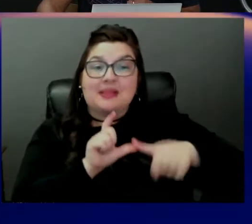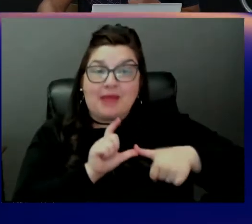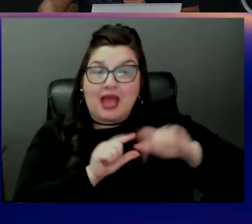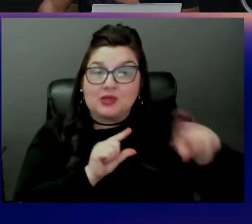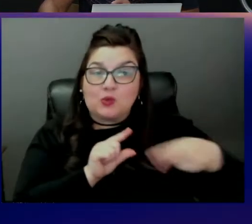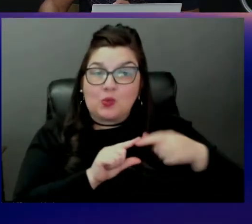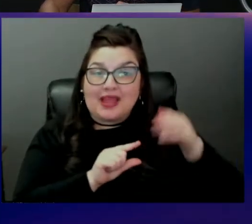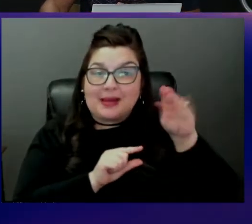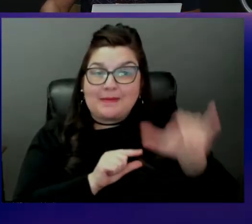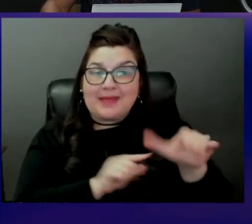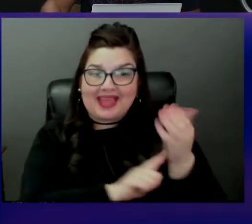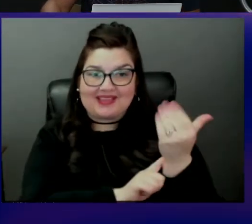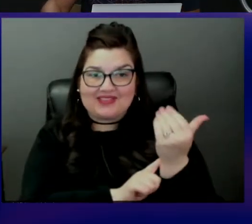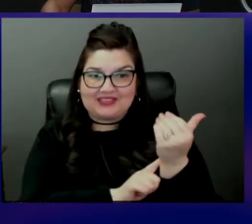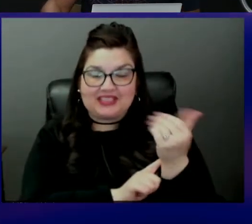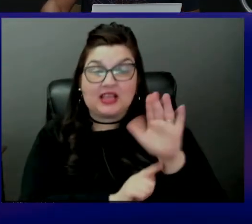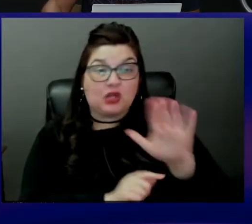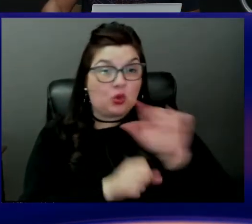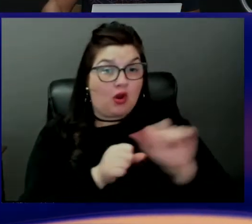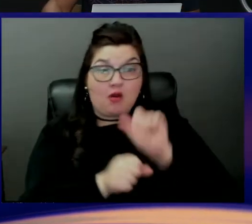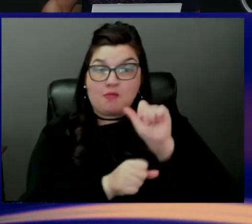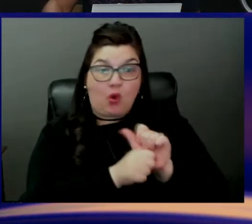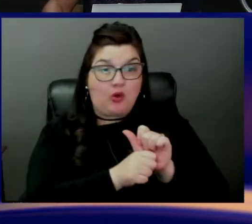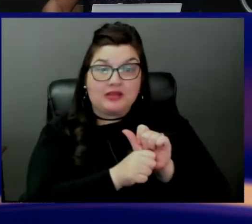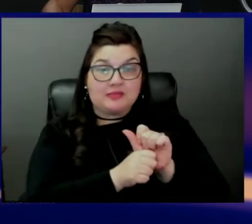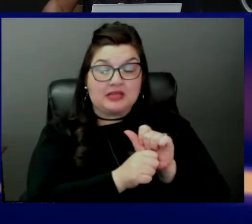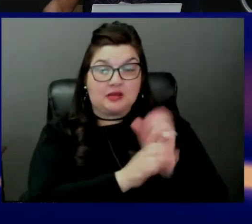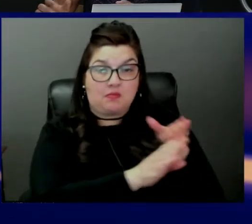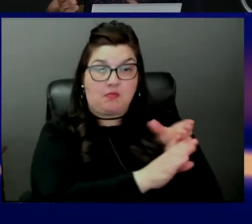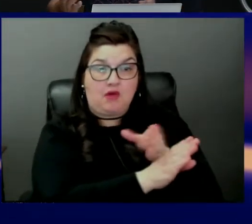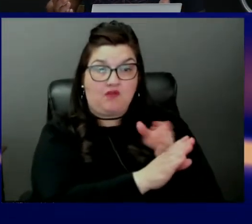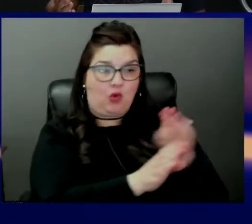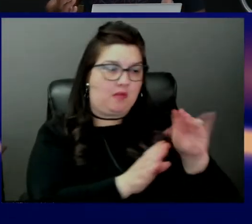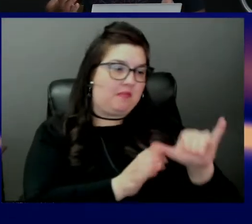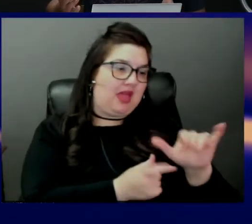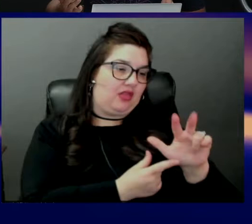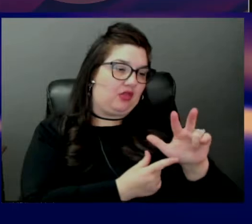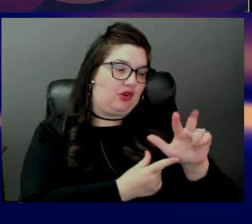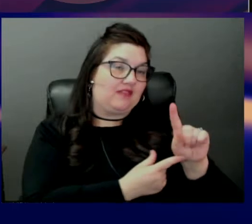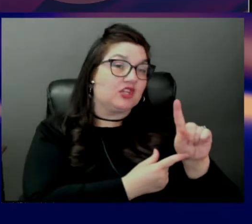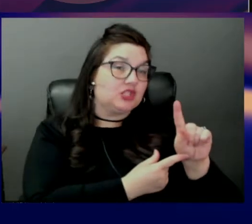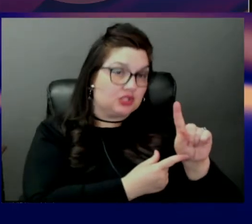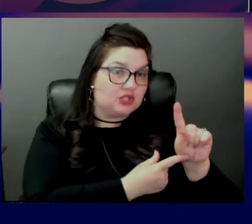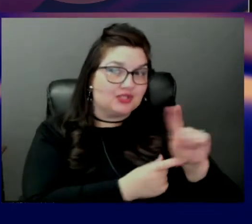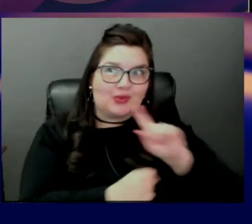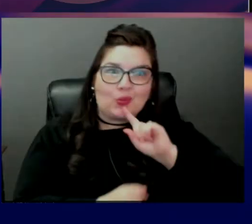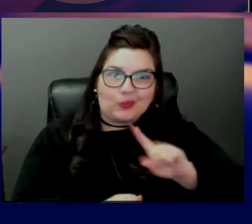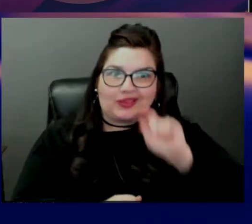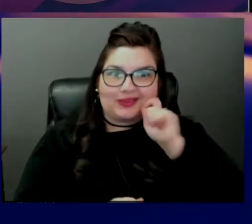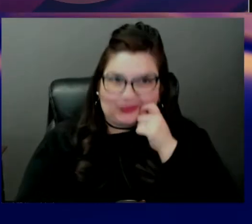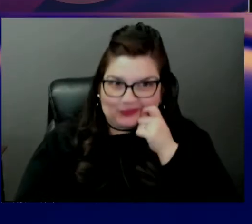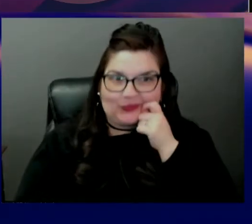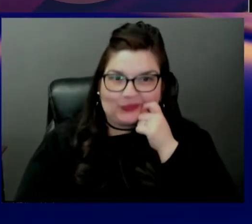your exam appointment can be any day before May 31st. So, really cool to be able to practice that.